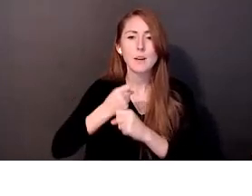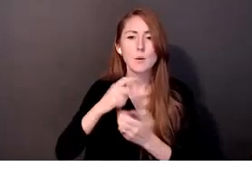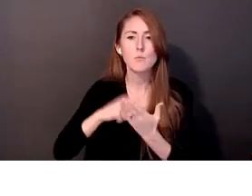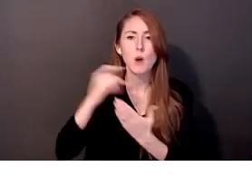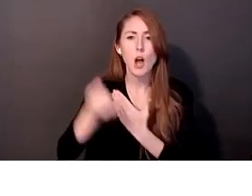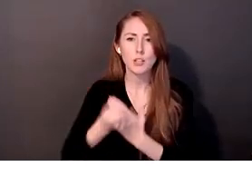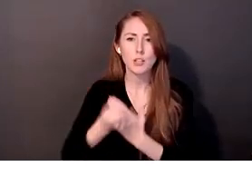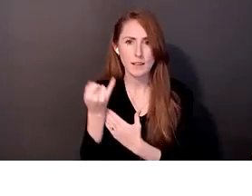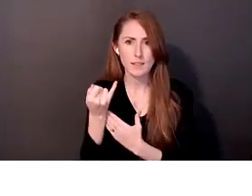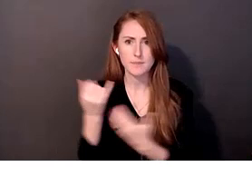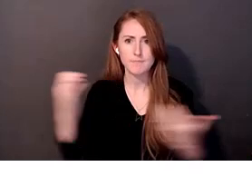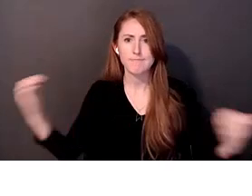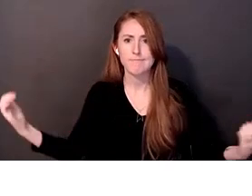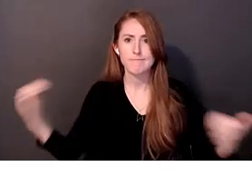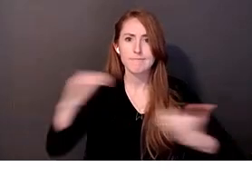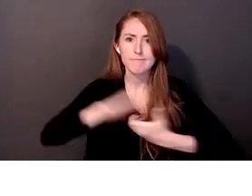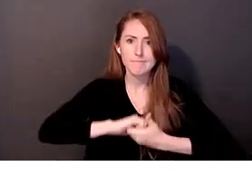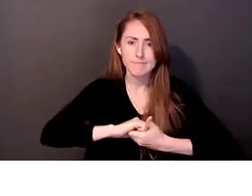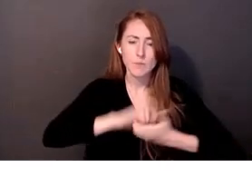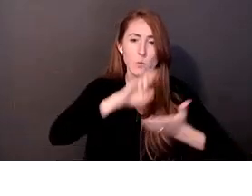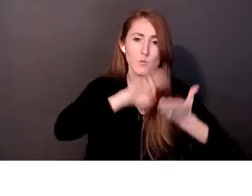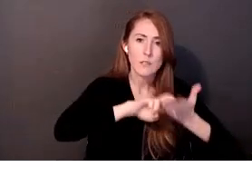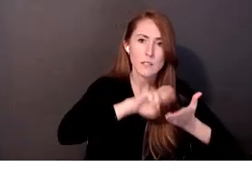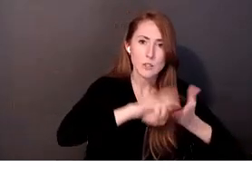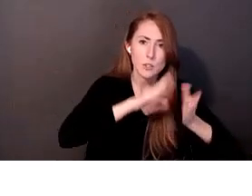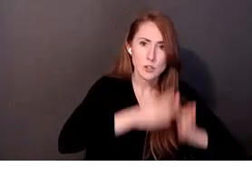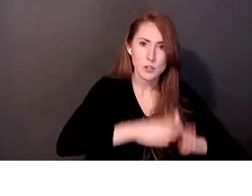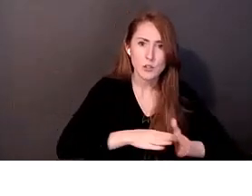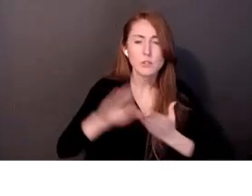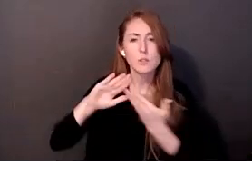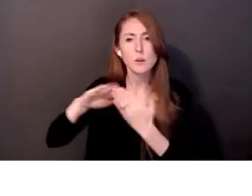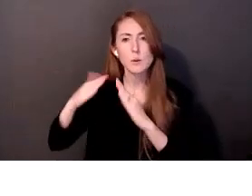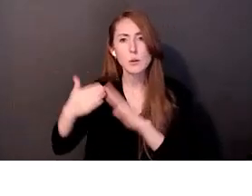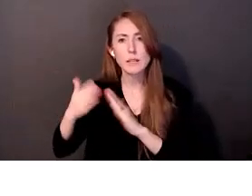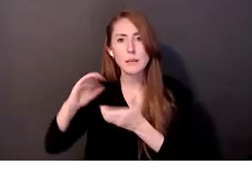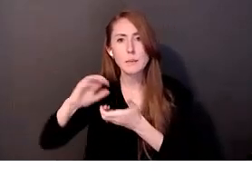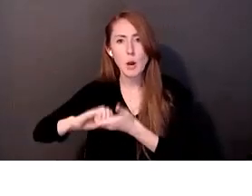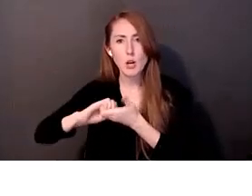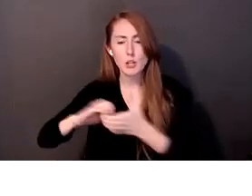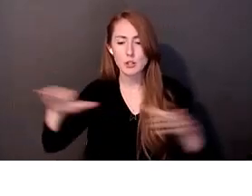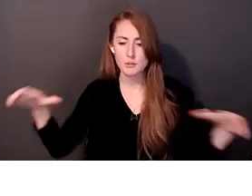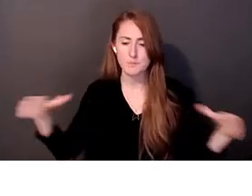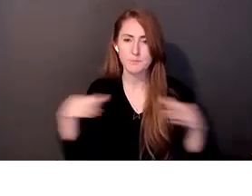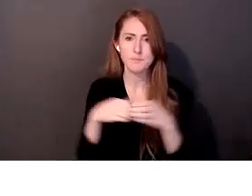researchers and community partners to develop evidence-based workplace tools